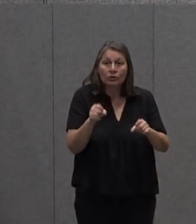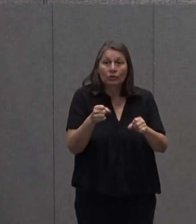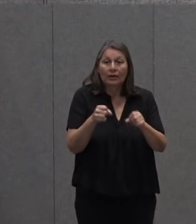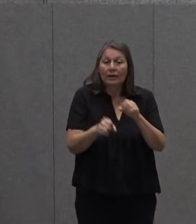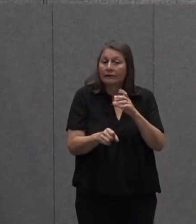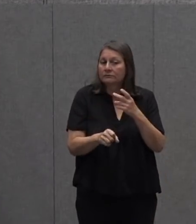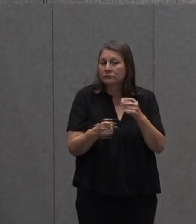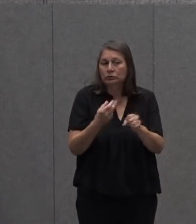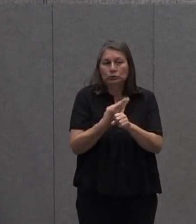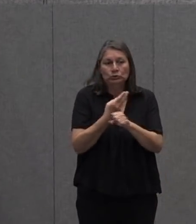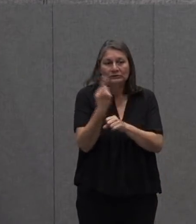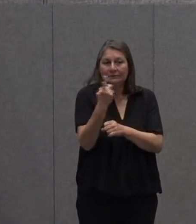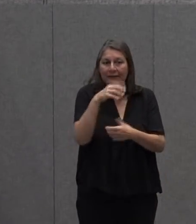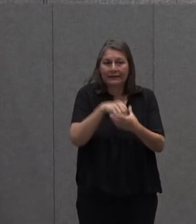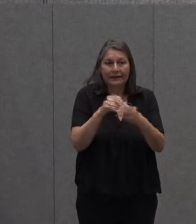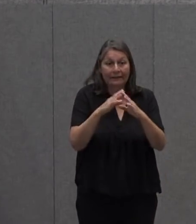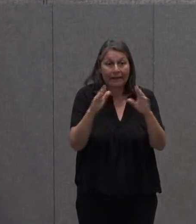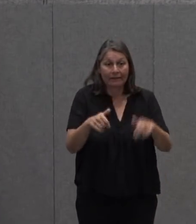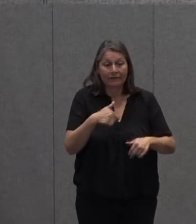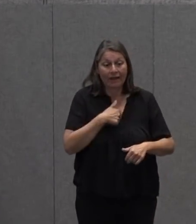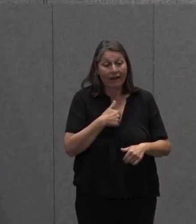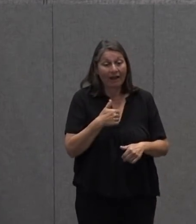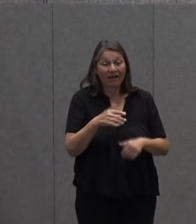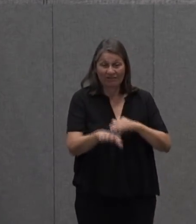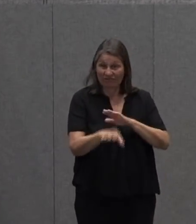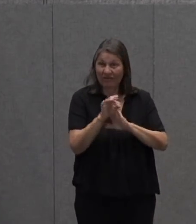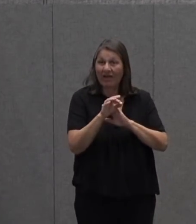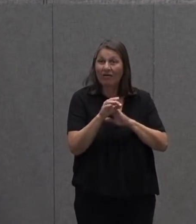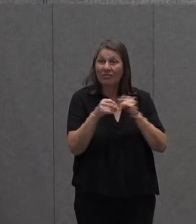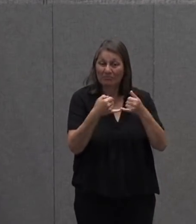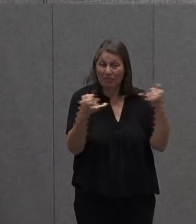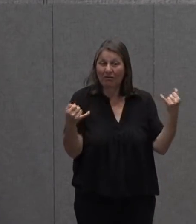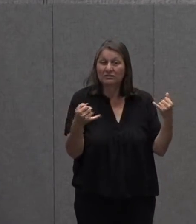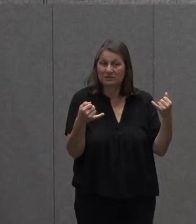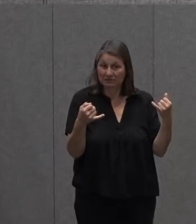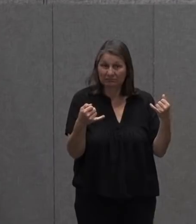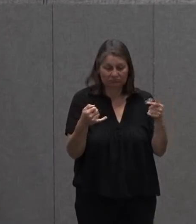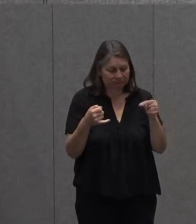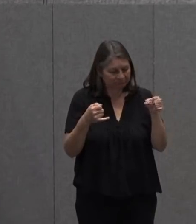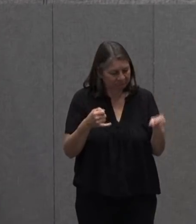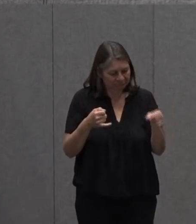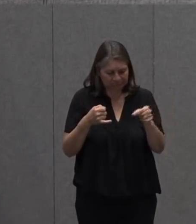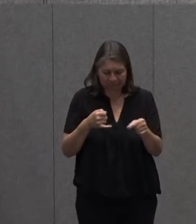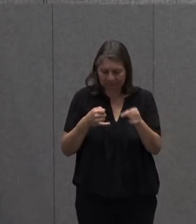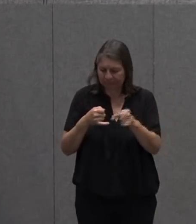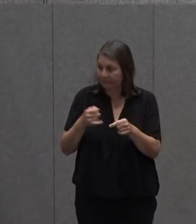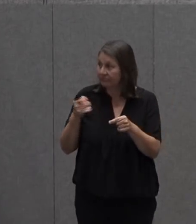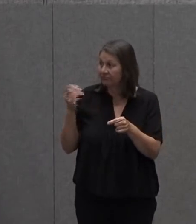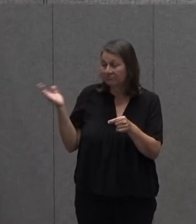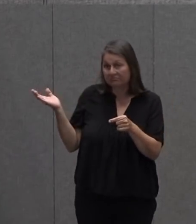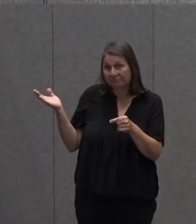I found these macaroni noodles in my house. I could use those as pieces if I wanted to.